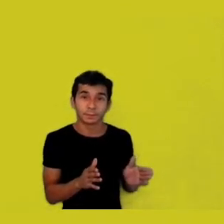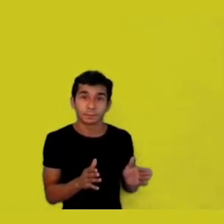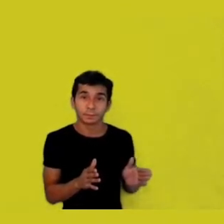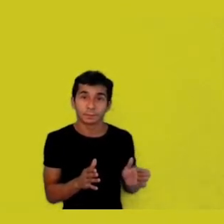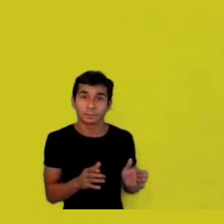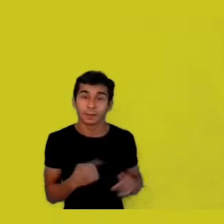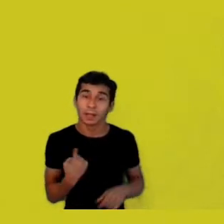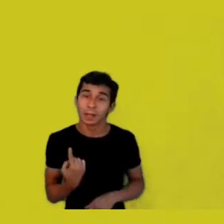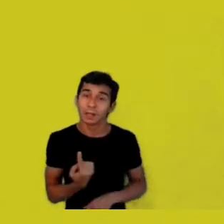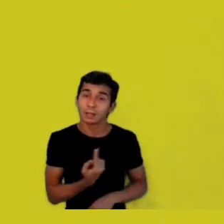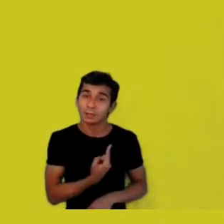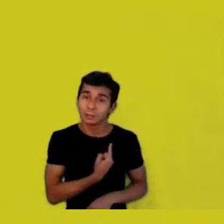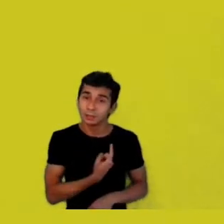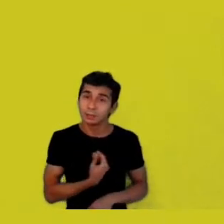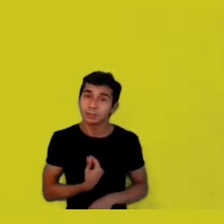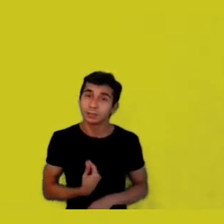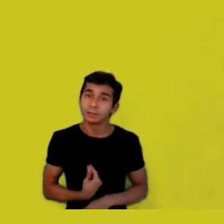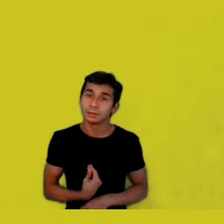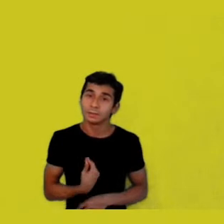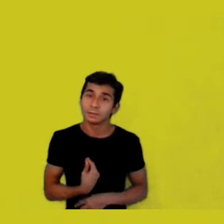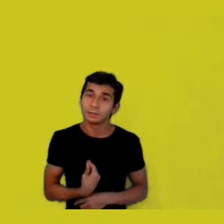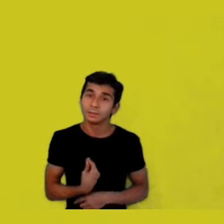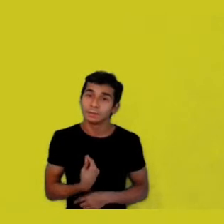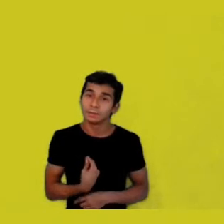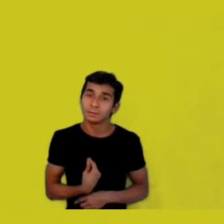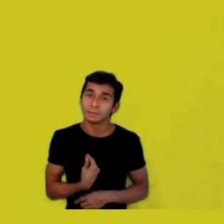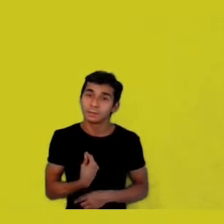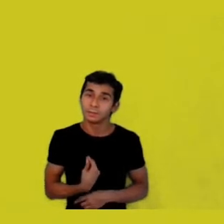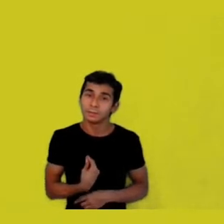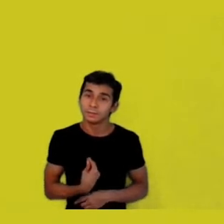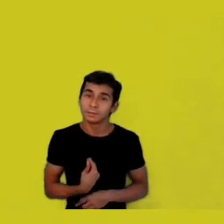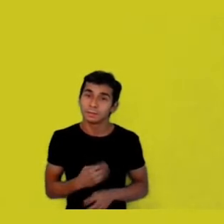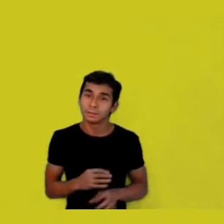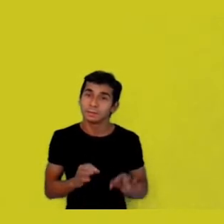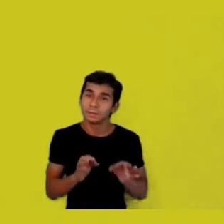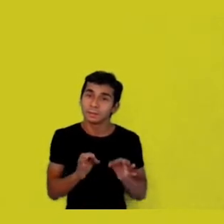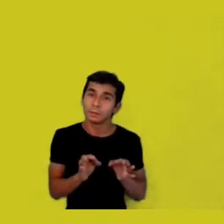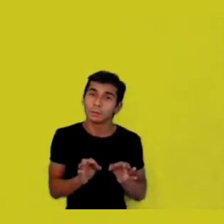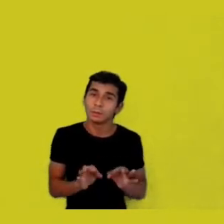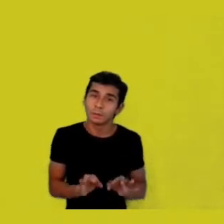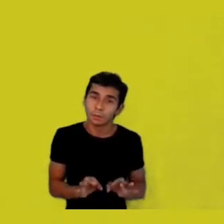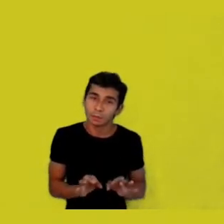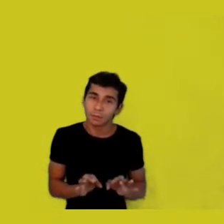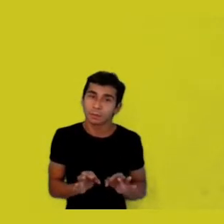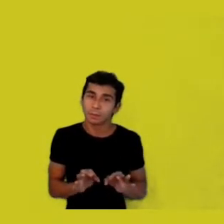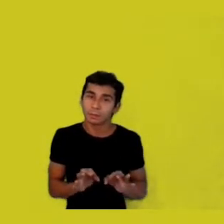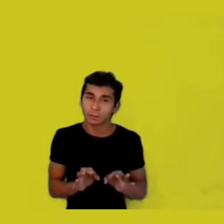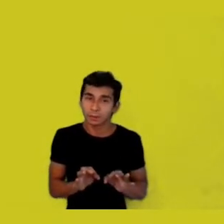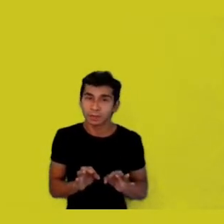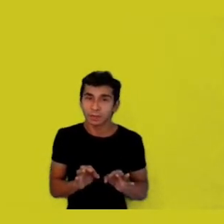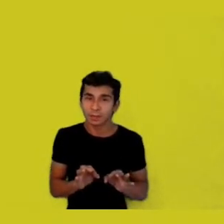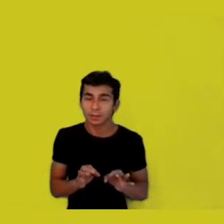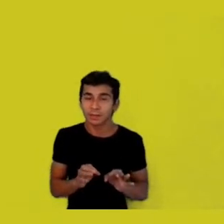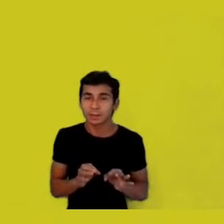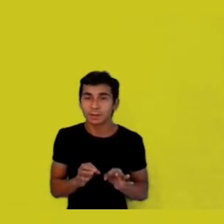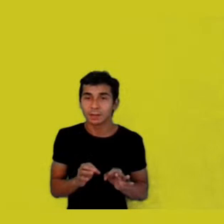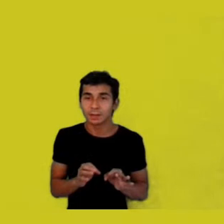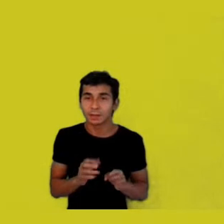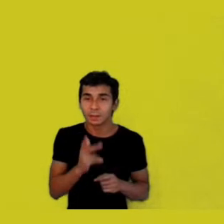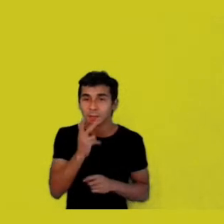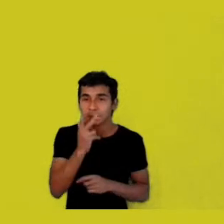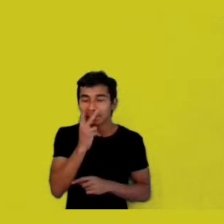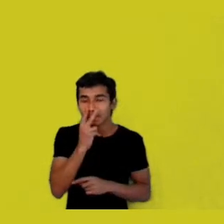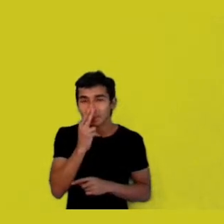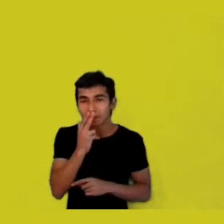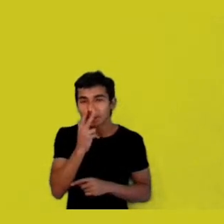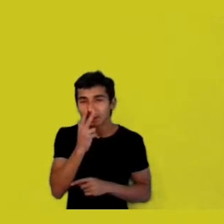a thinning-out of soils,